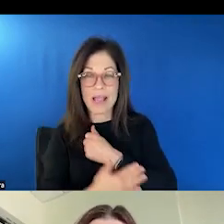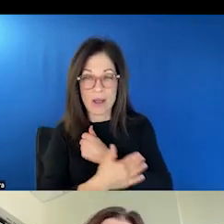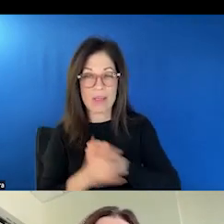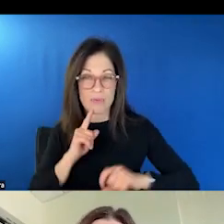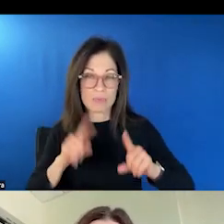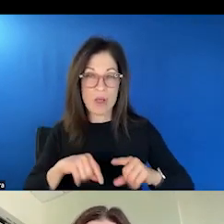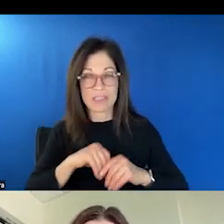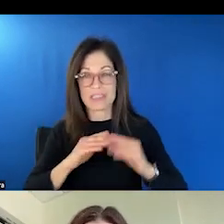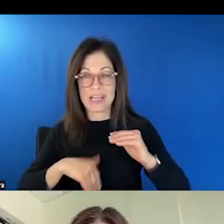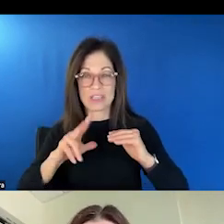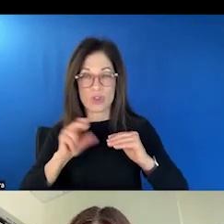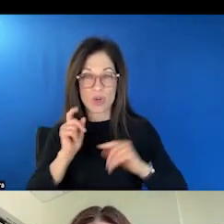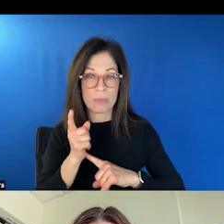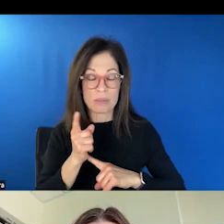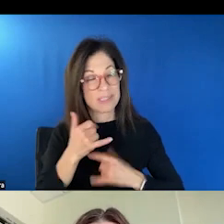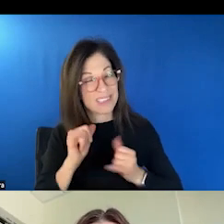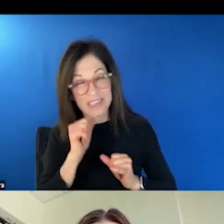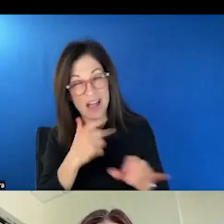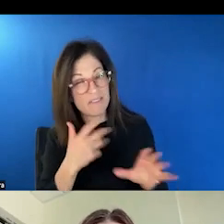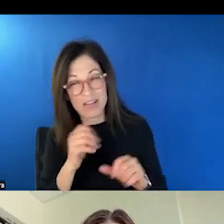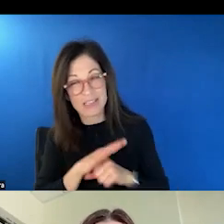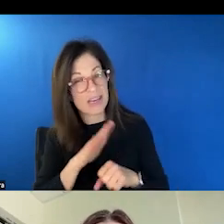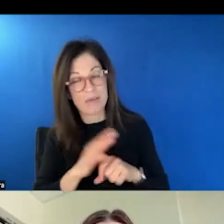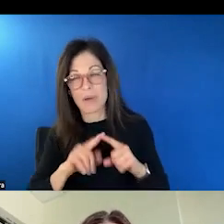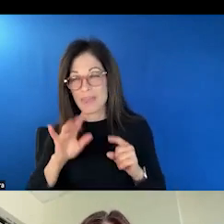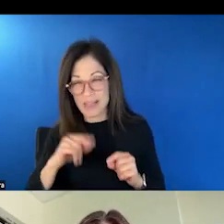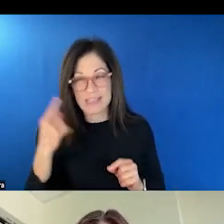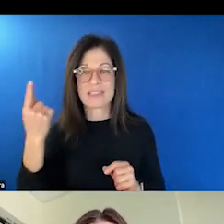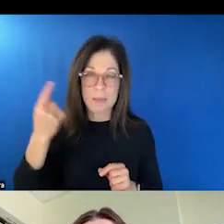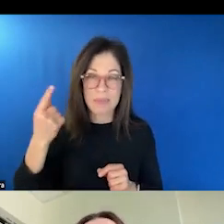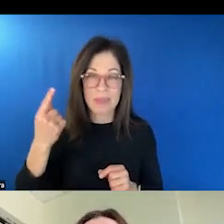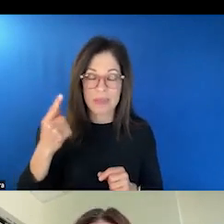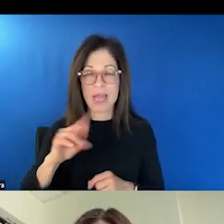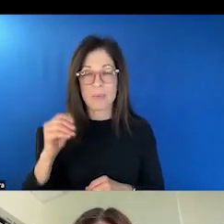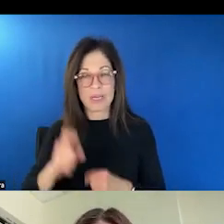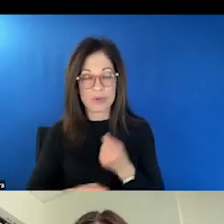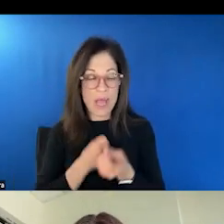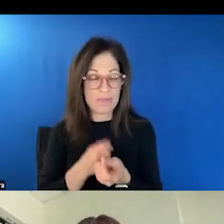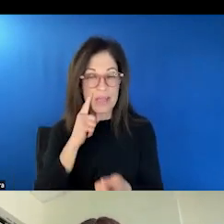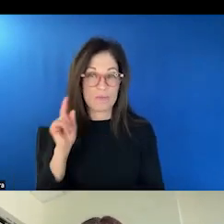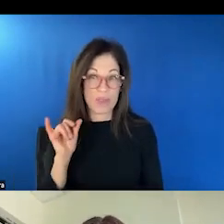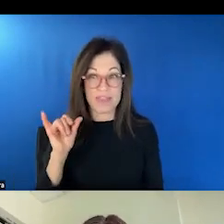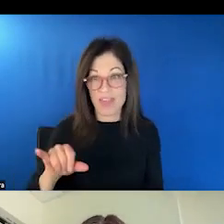ENOUGH, BUT WE NEED TO ADVOCATE FOR THAT. I THINK PUTTING